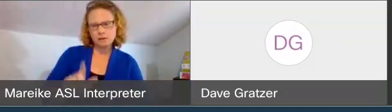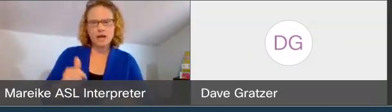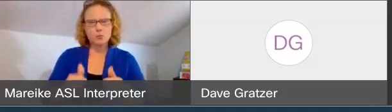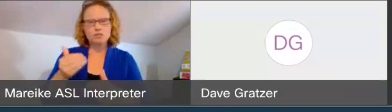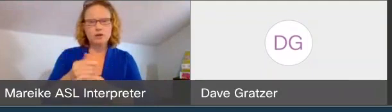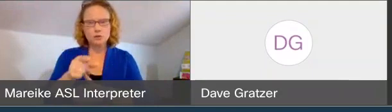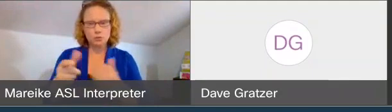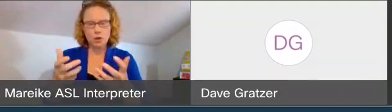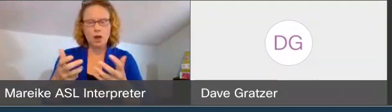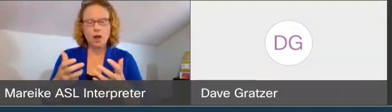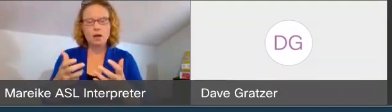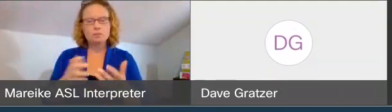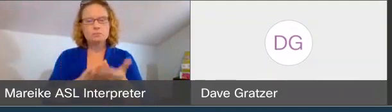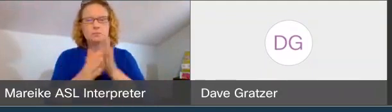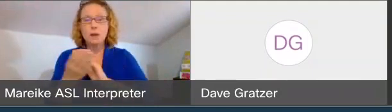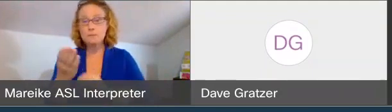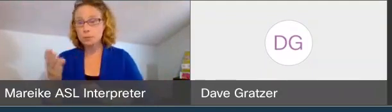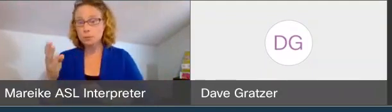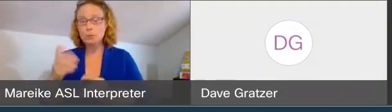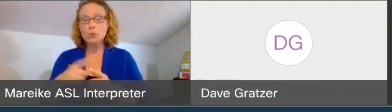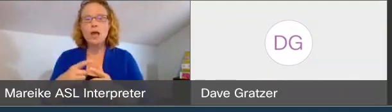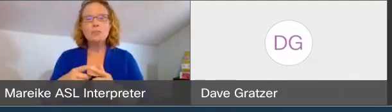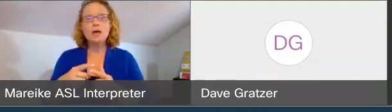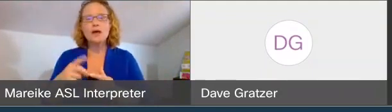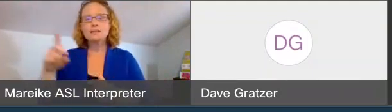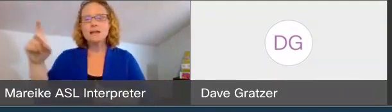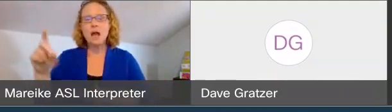and it should turn blue and then download button should turn a darker gray. When you